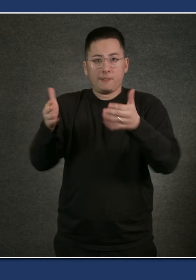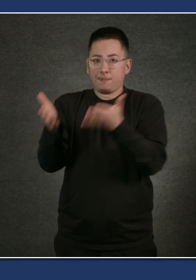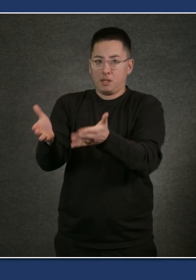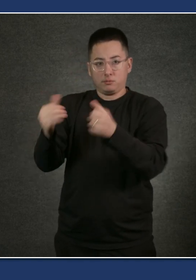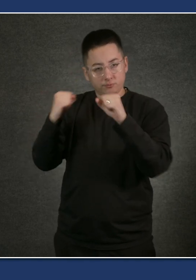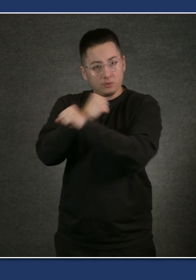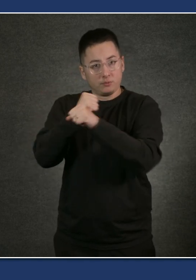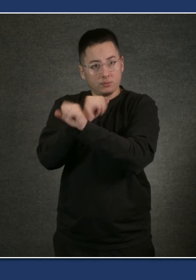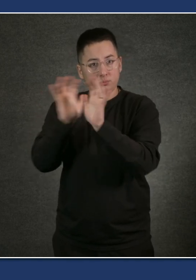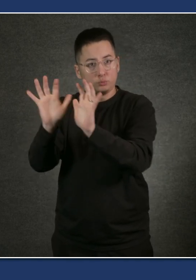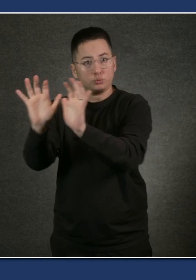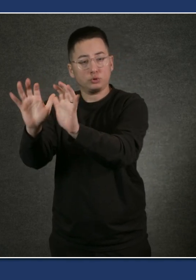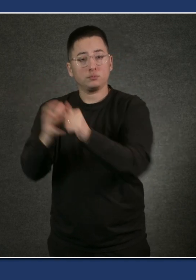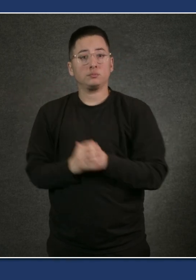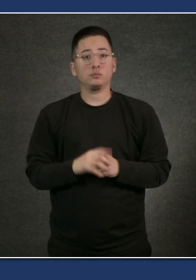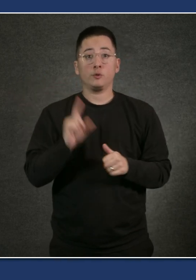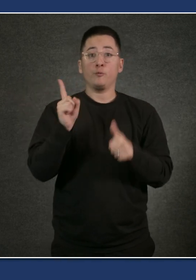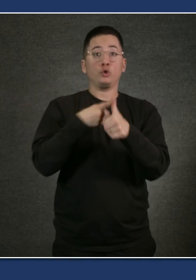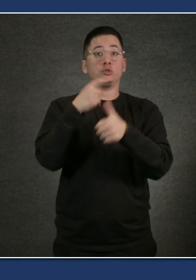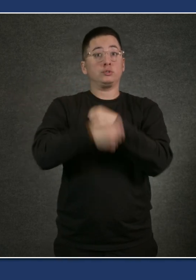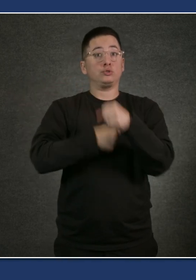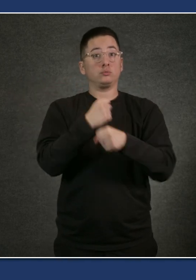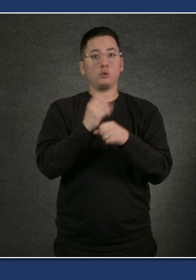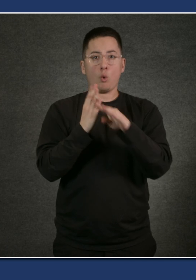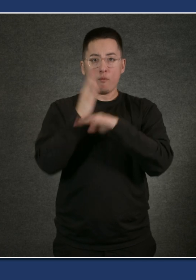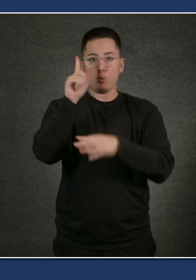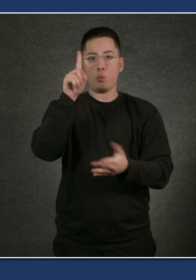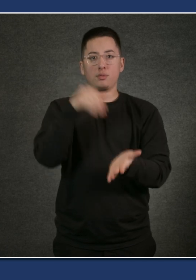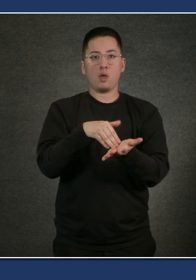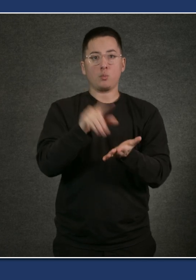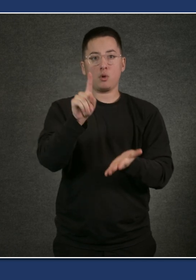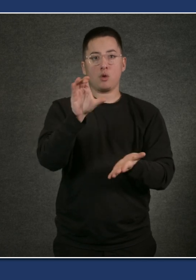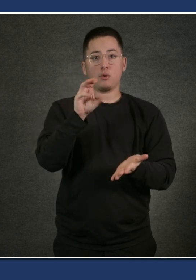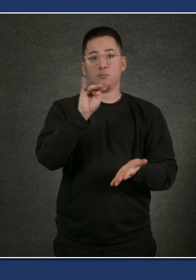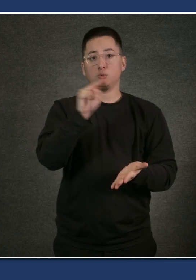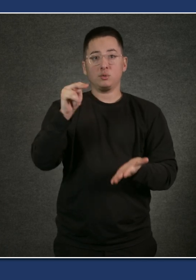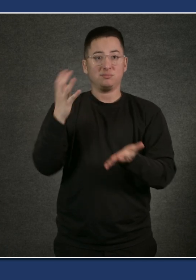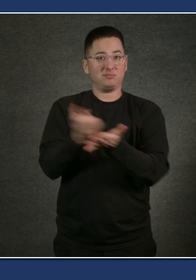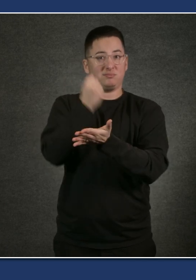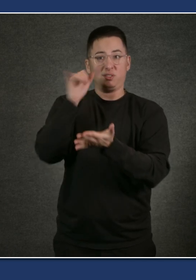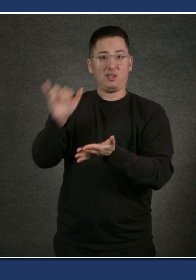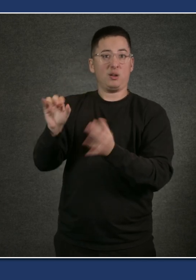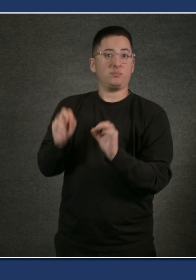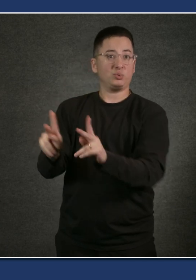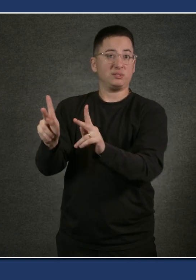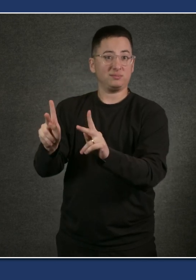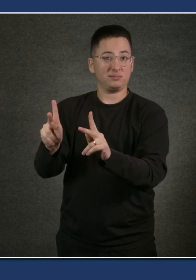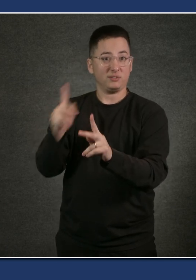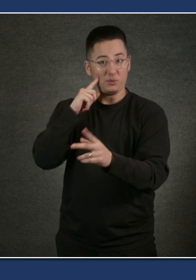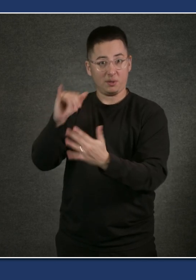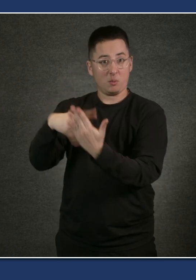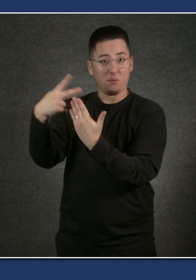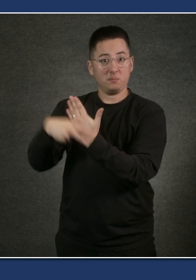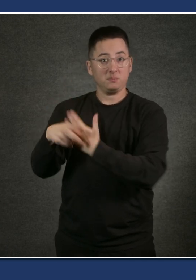This is why we must rally our legislative leaders to ensure this essential law persists,